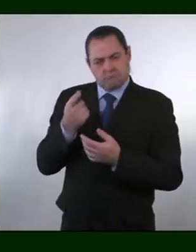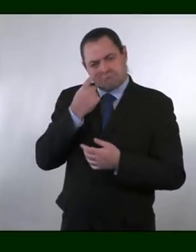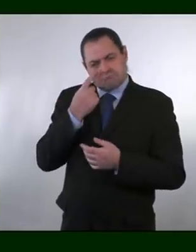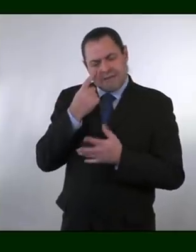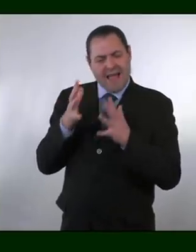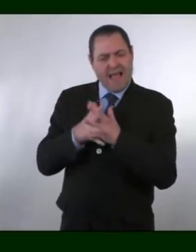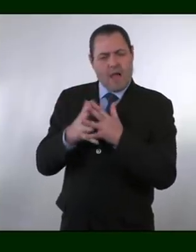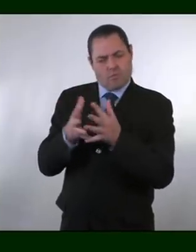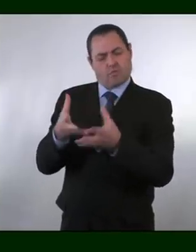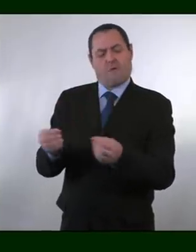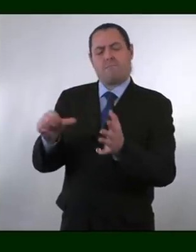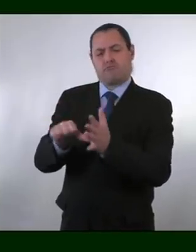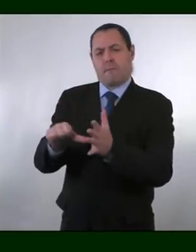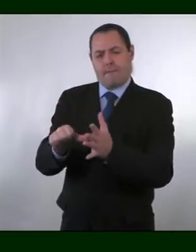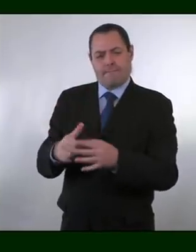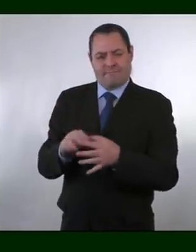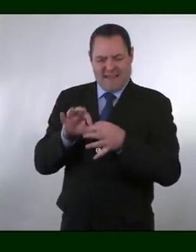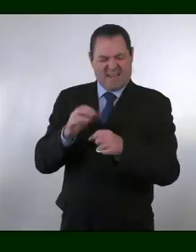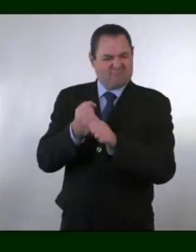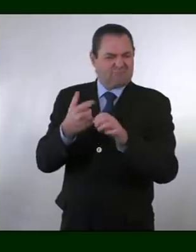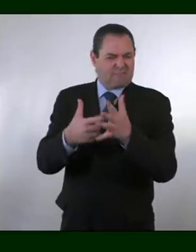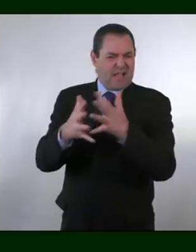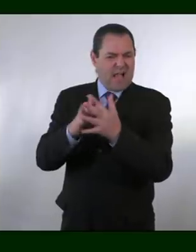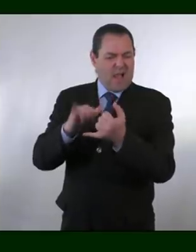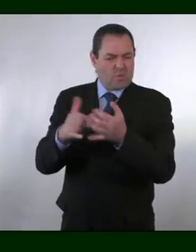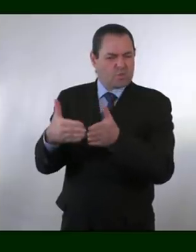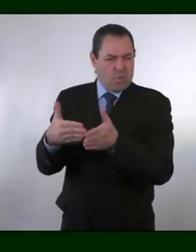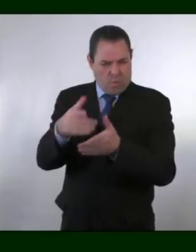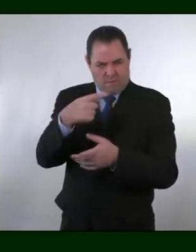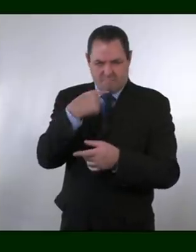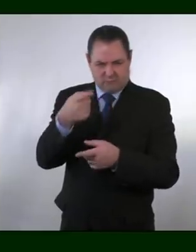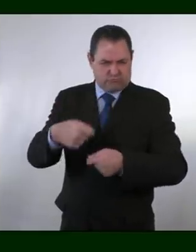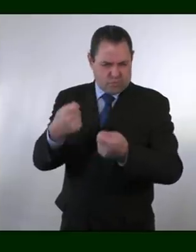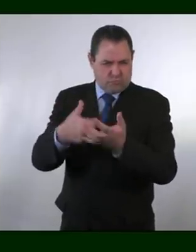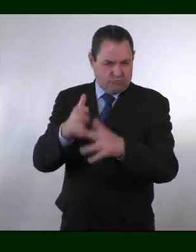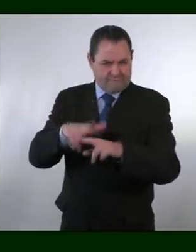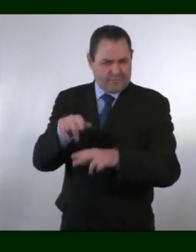to resolve the problem at Gallows Corner that he mentions, and we will update him in due course.